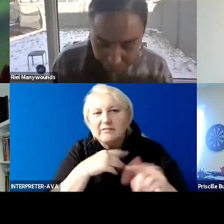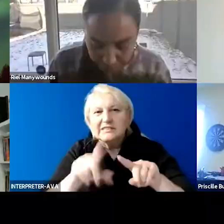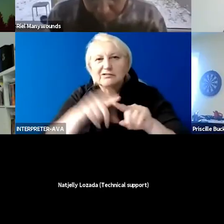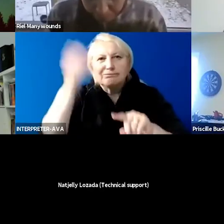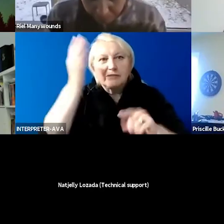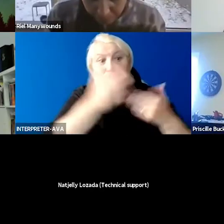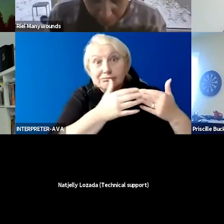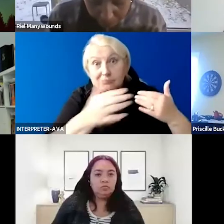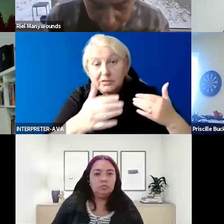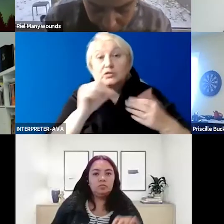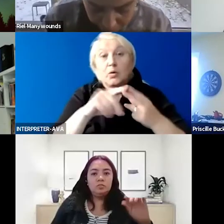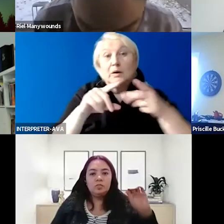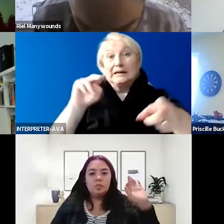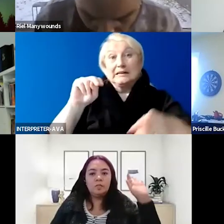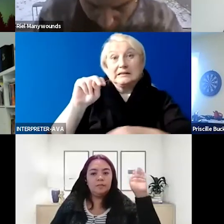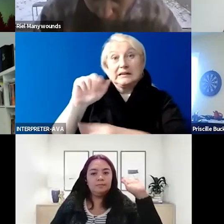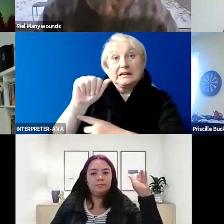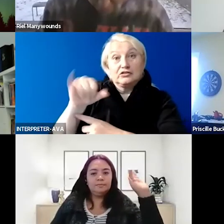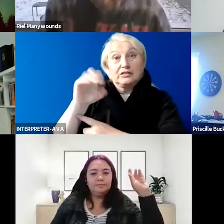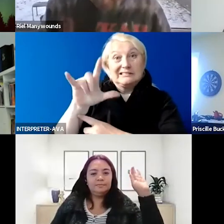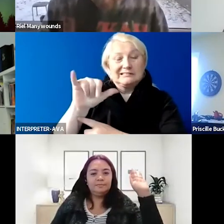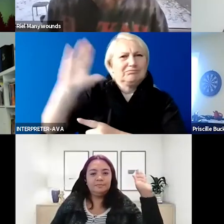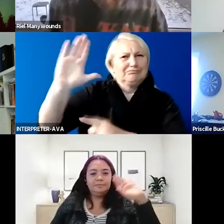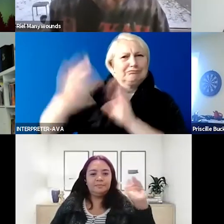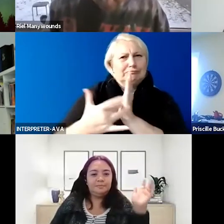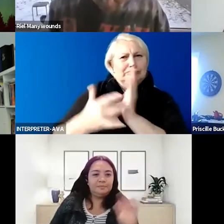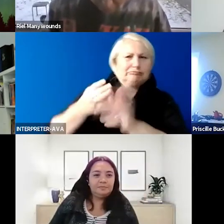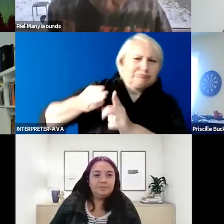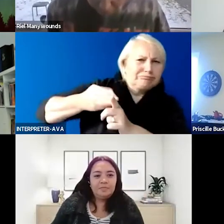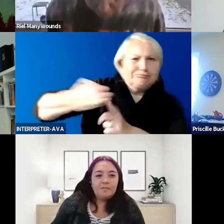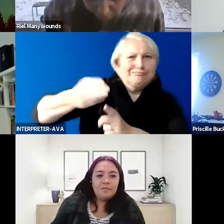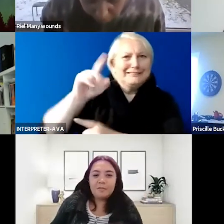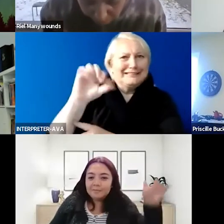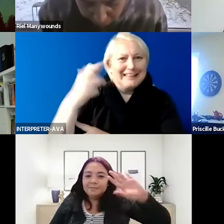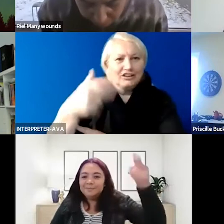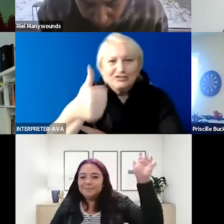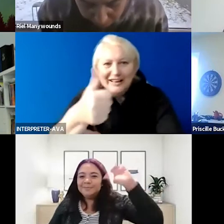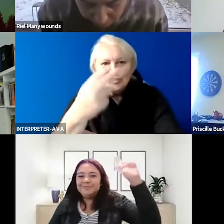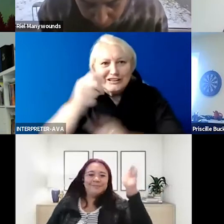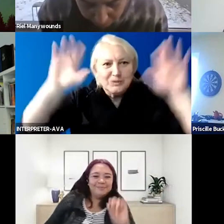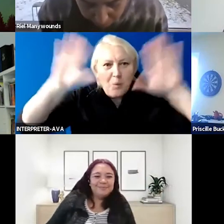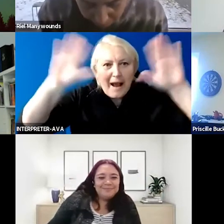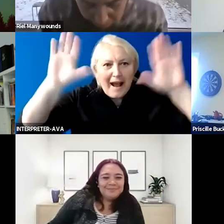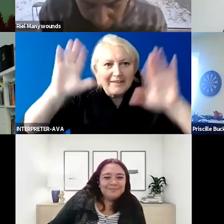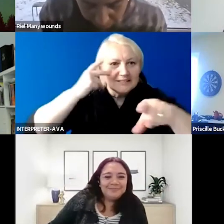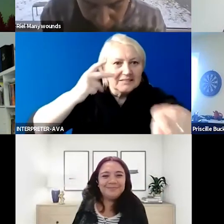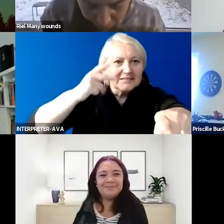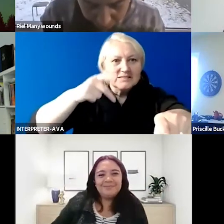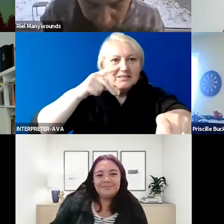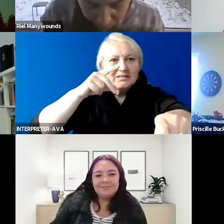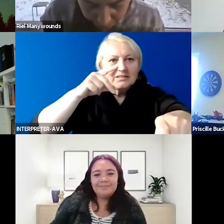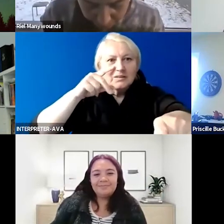Natjelly is our technical person. She's waving. And if you're having any difficulties at all,